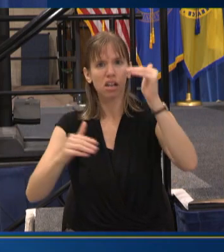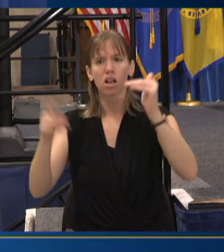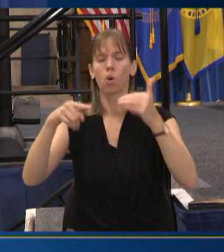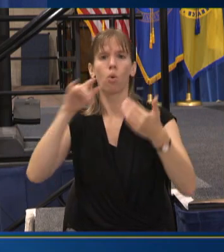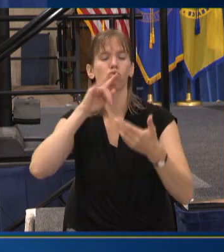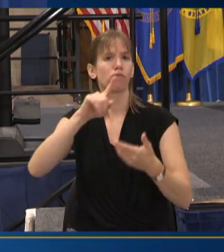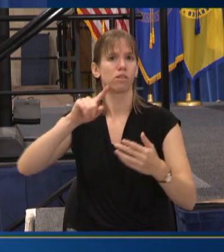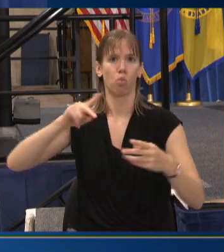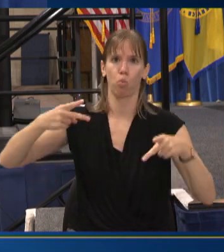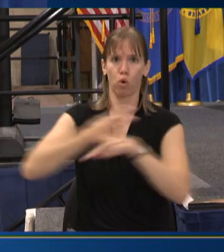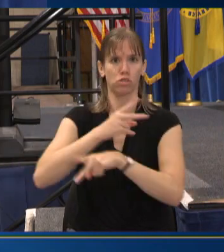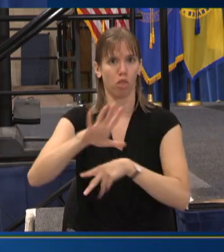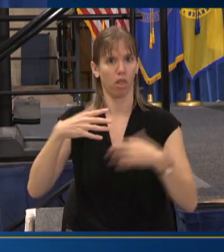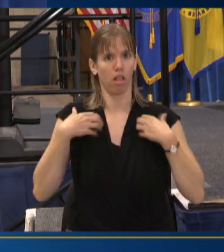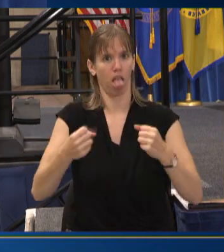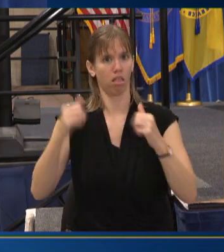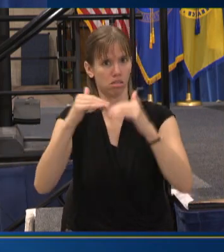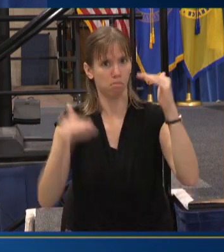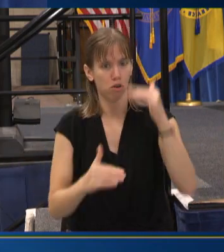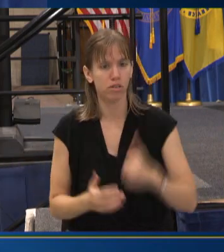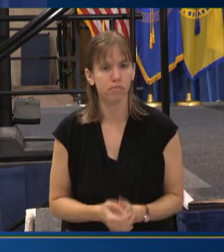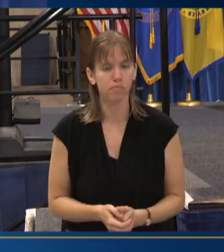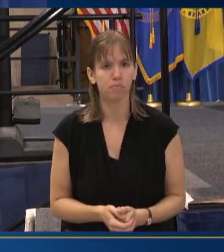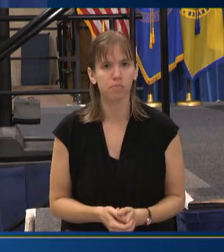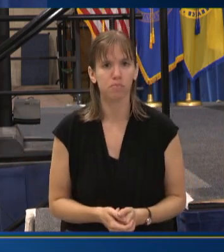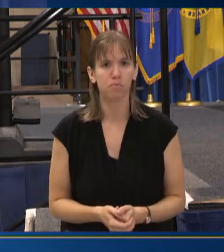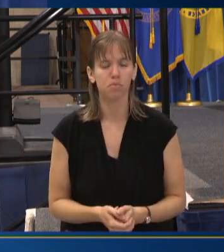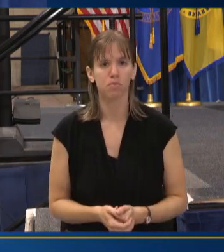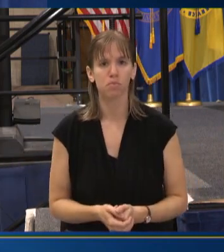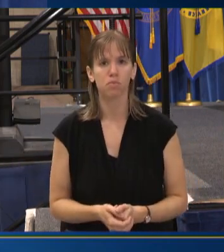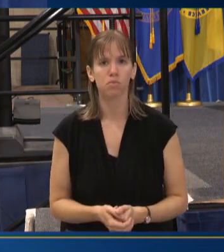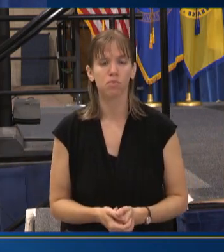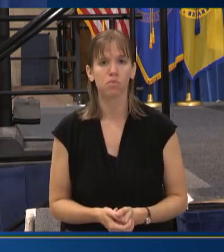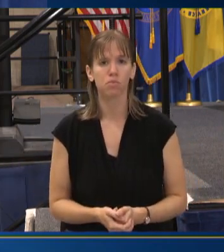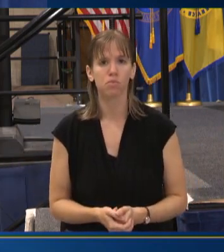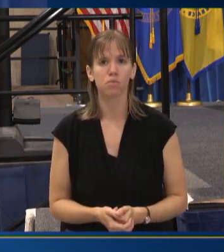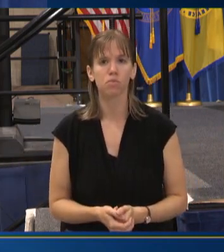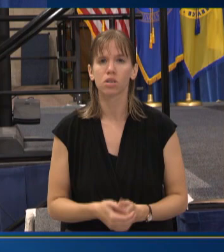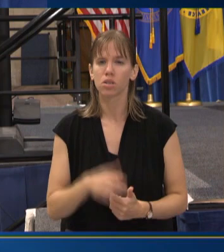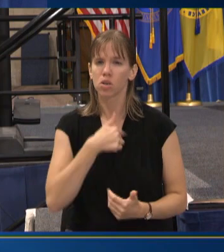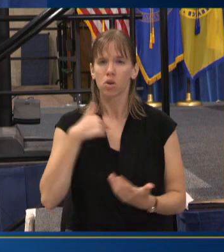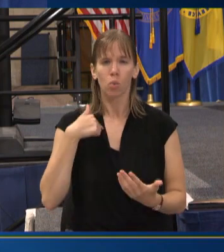We know that crises don't wait their turn, and we have seen this extreme weather